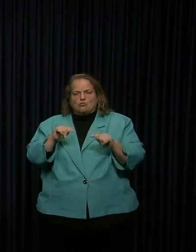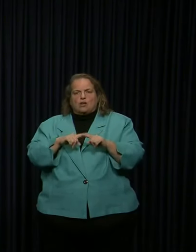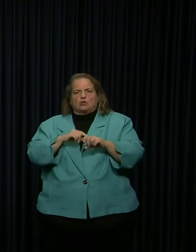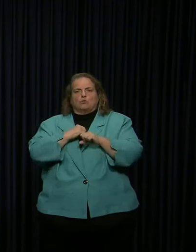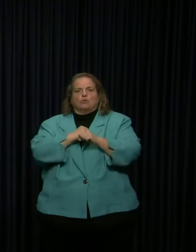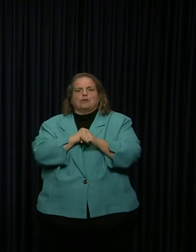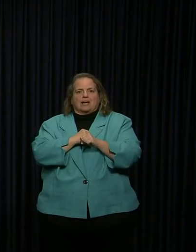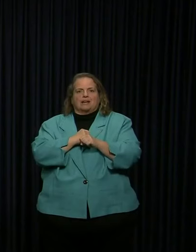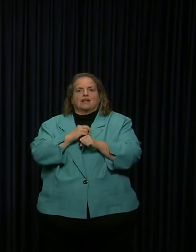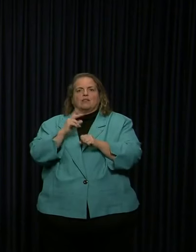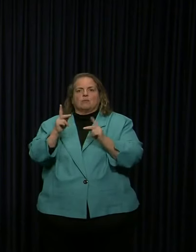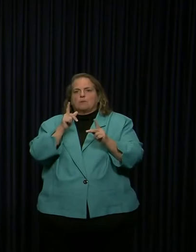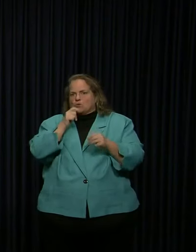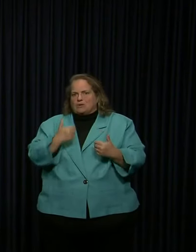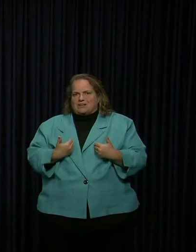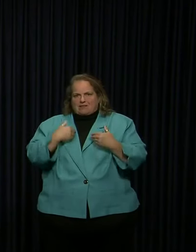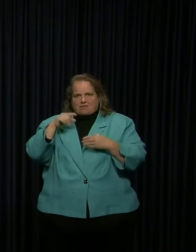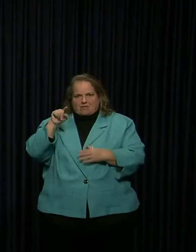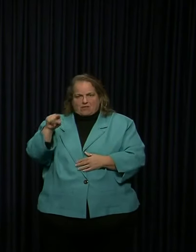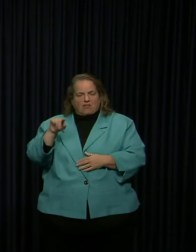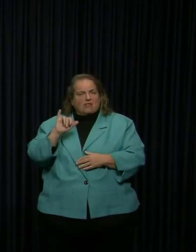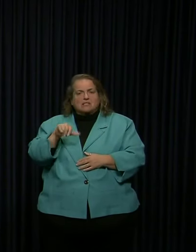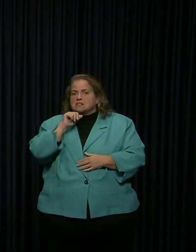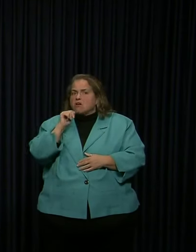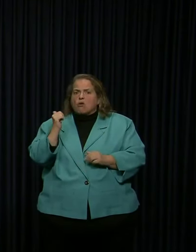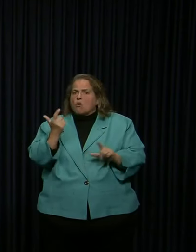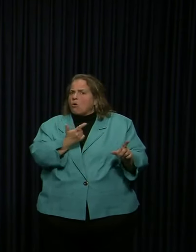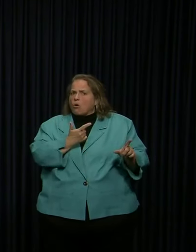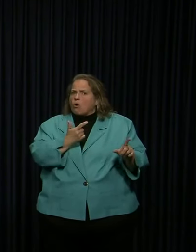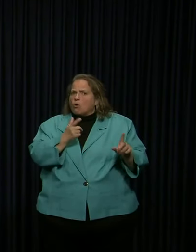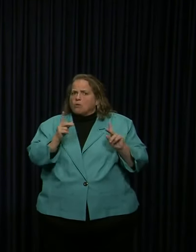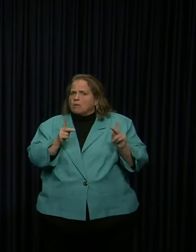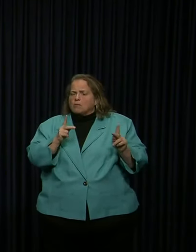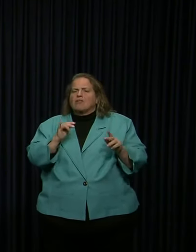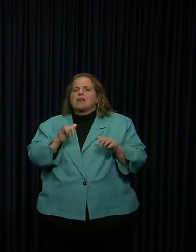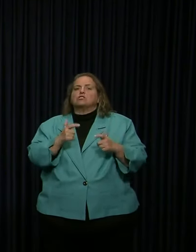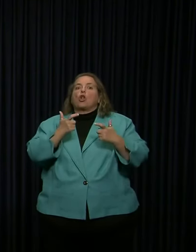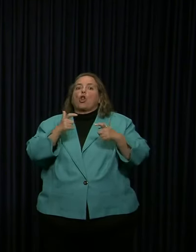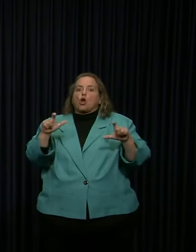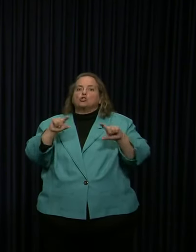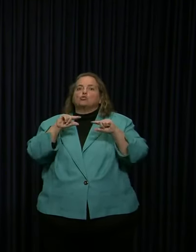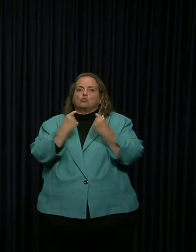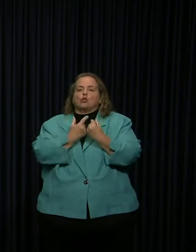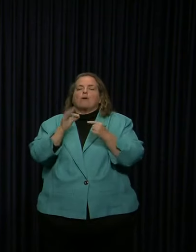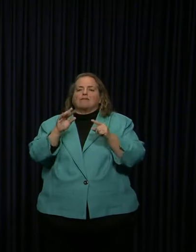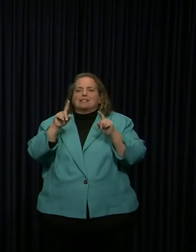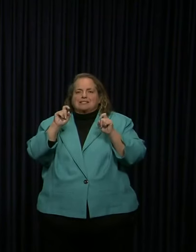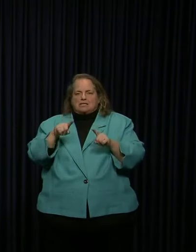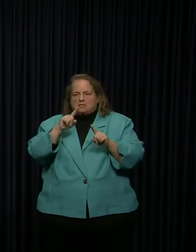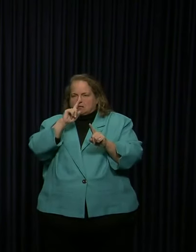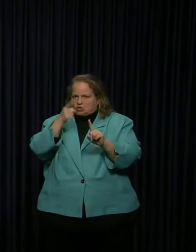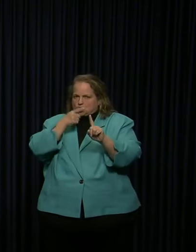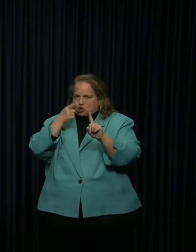FACILITIES. AGAIN, IT'S AN INCREASE BUT THE RATES OF INCREASE HERE IS A LITTLE BIT LESS.